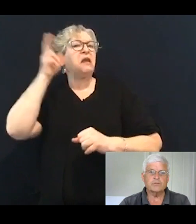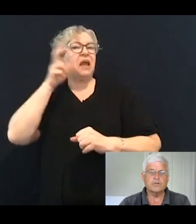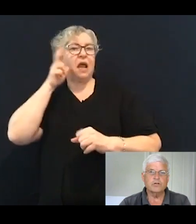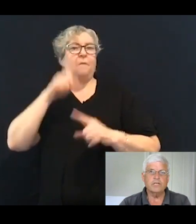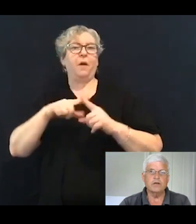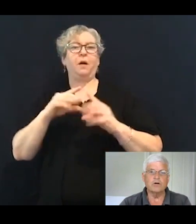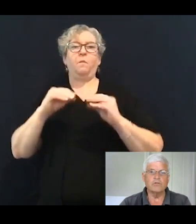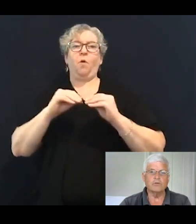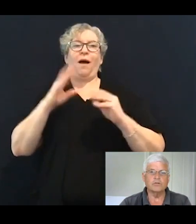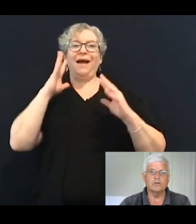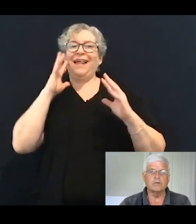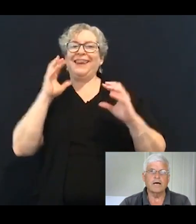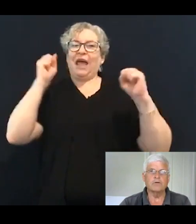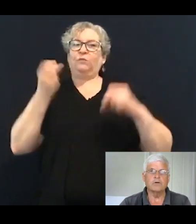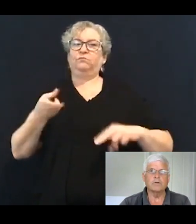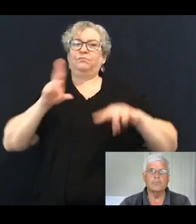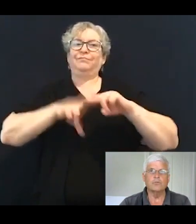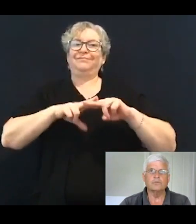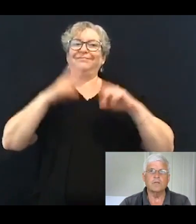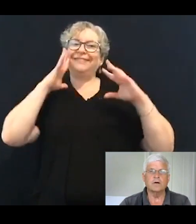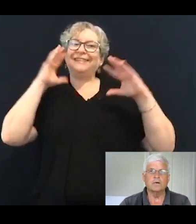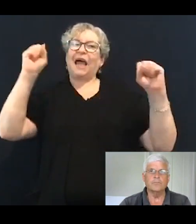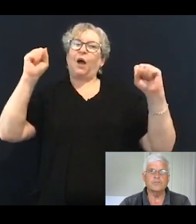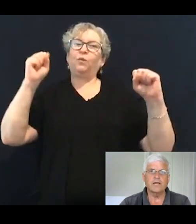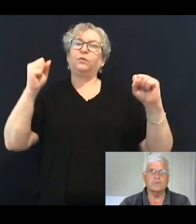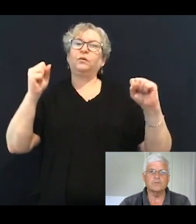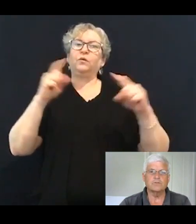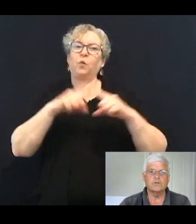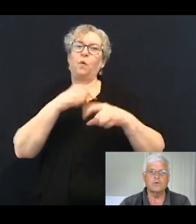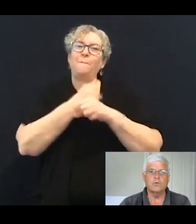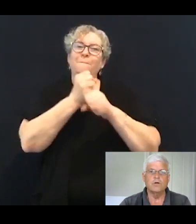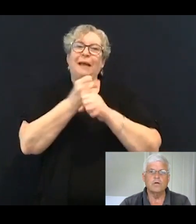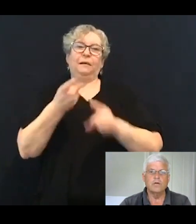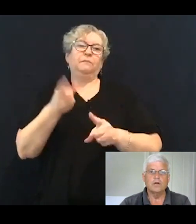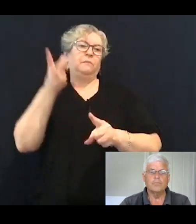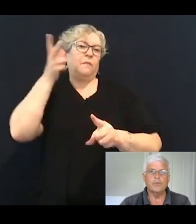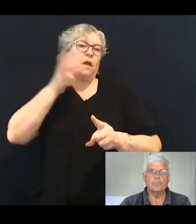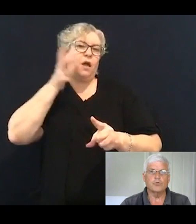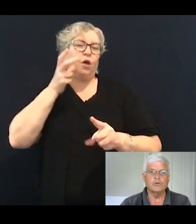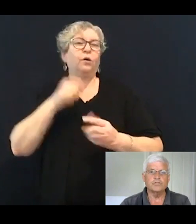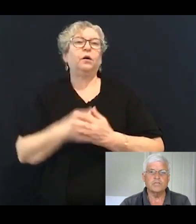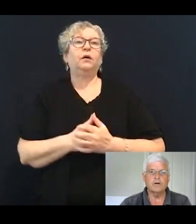took a louder sounds to produce the hearing.